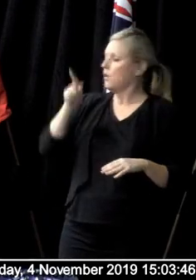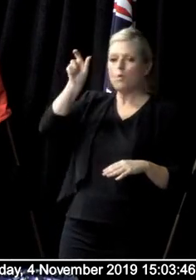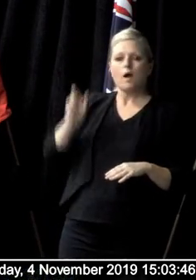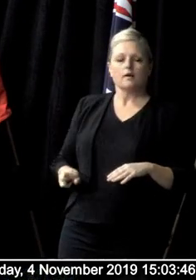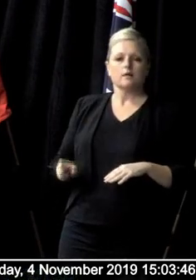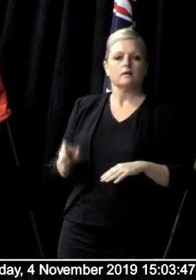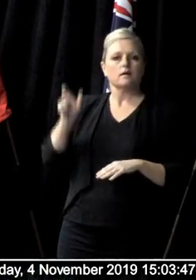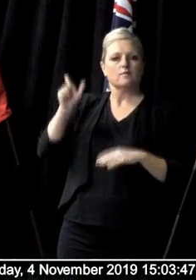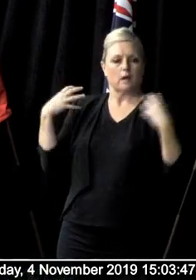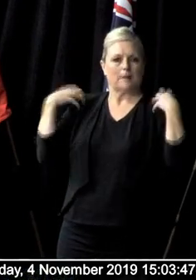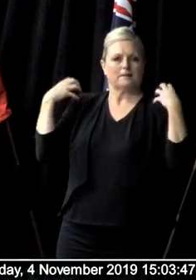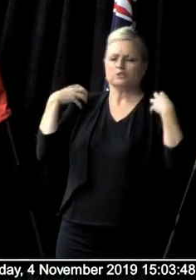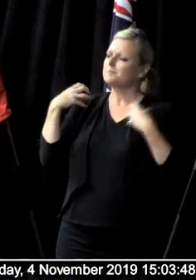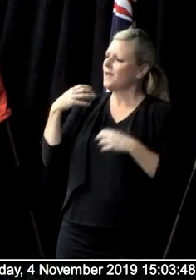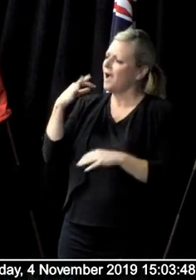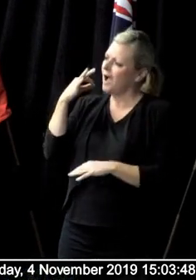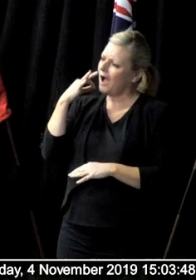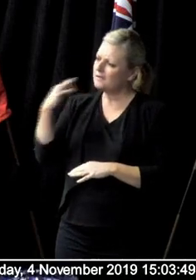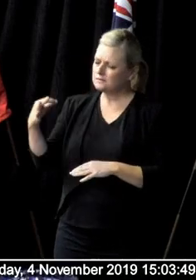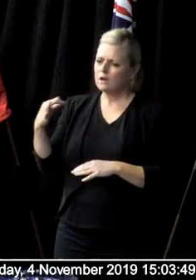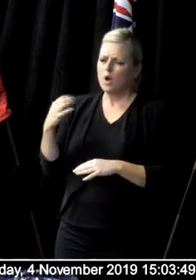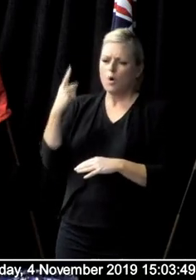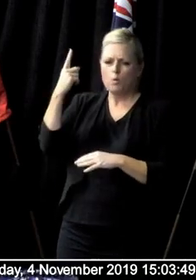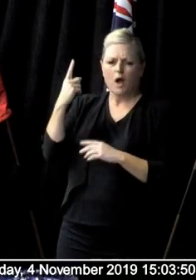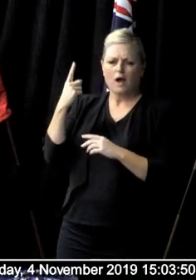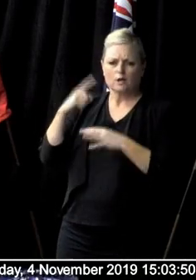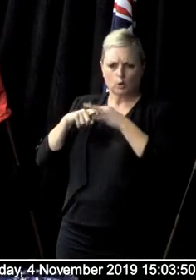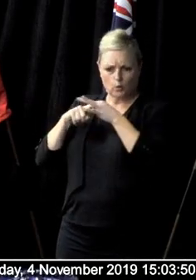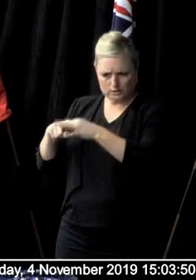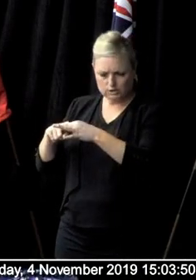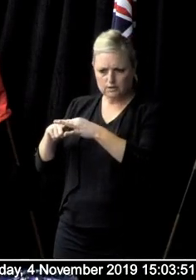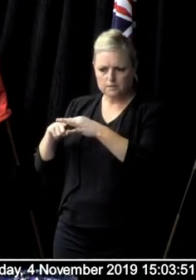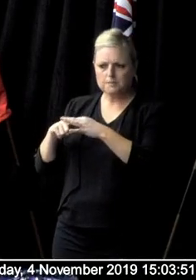You were saying – one of the things you said was the problem that the school saw